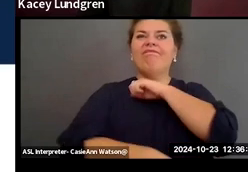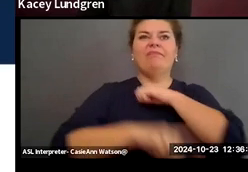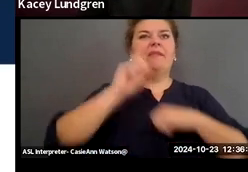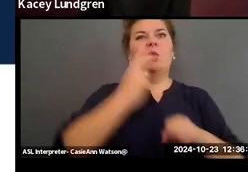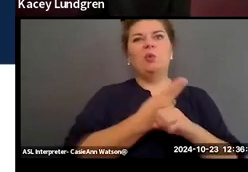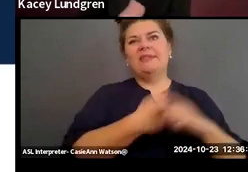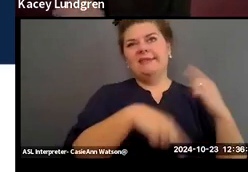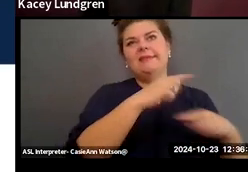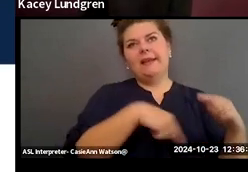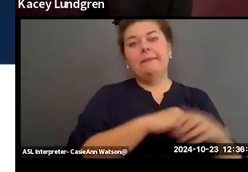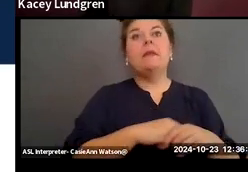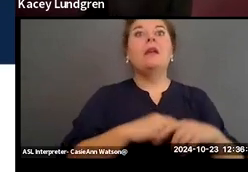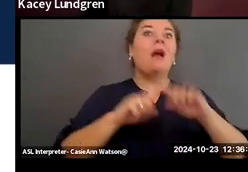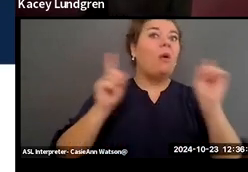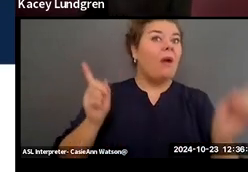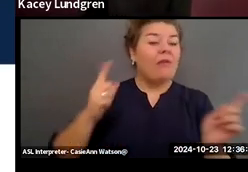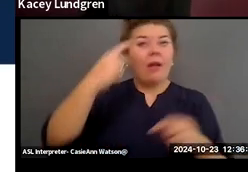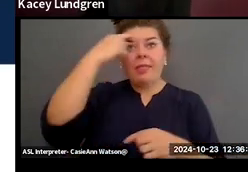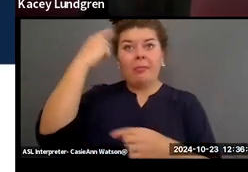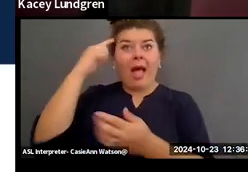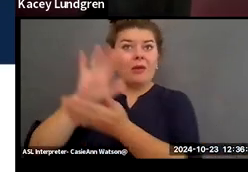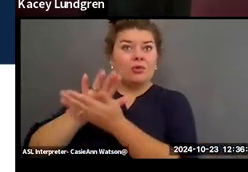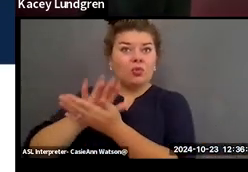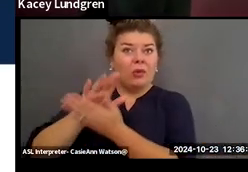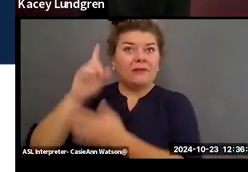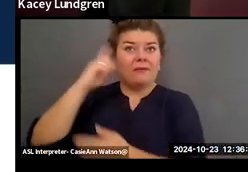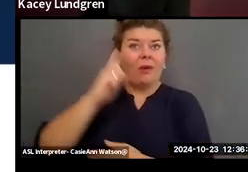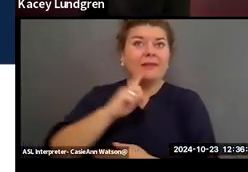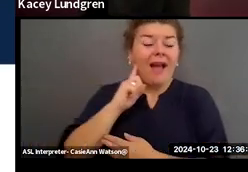However, Black schools for the deaf were often not prioritized,